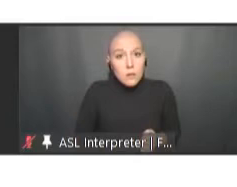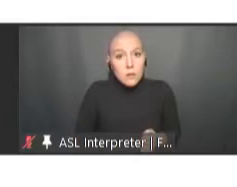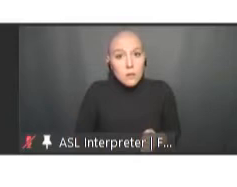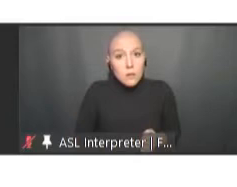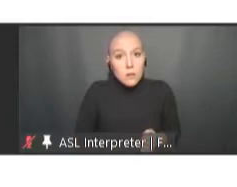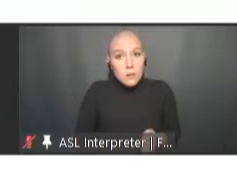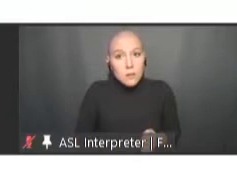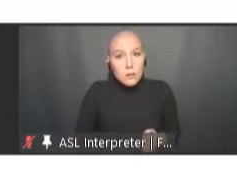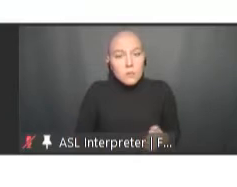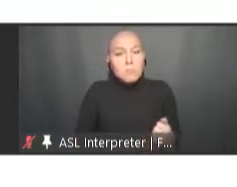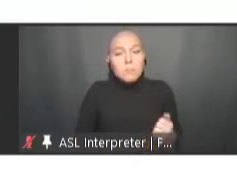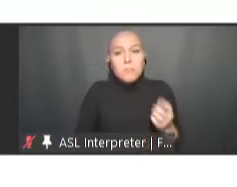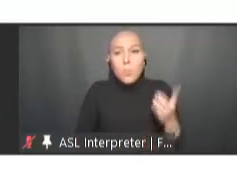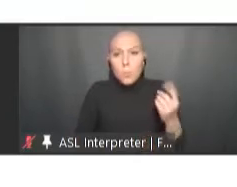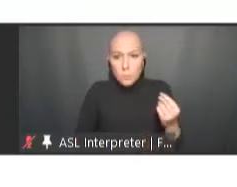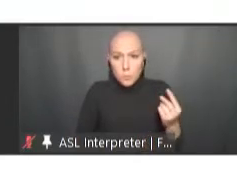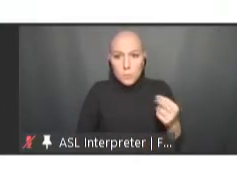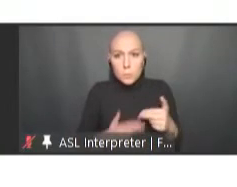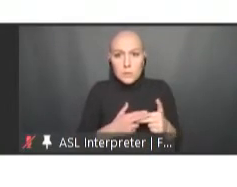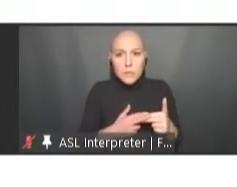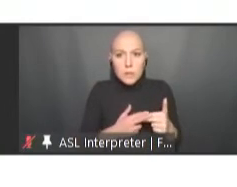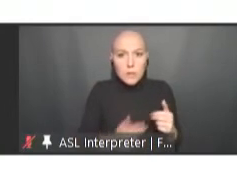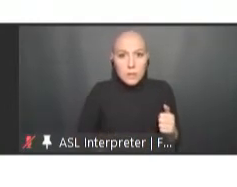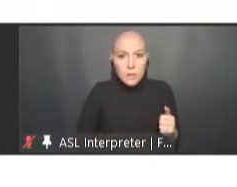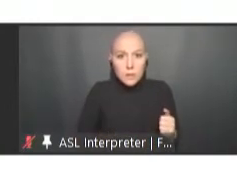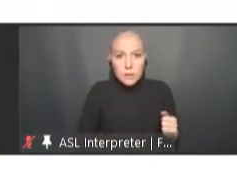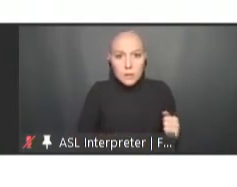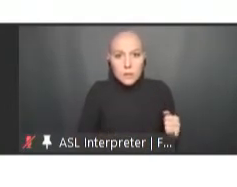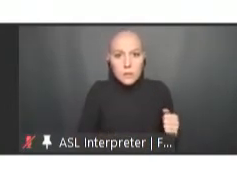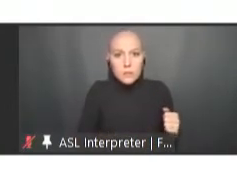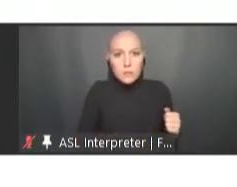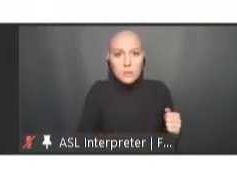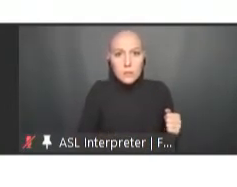Next slide again. Here we go. Thank you.